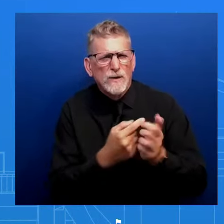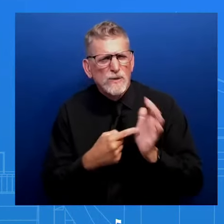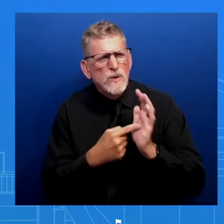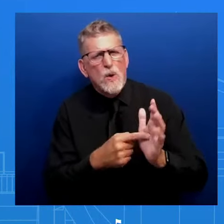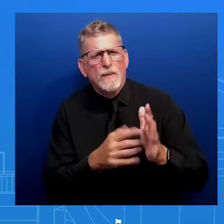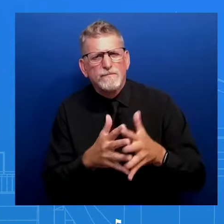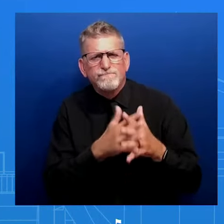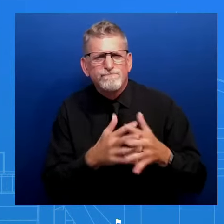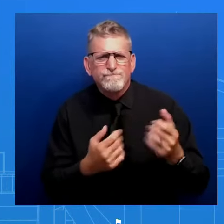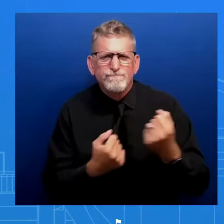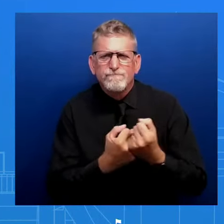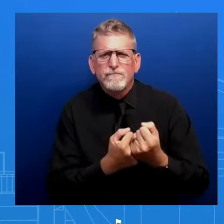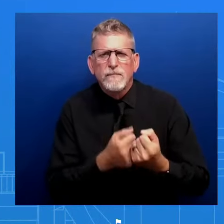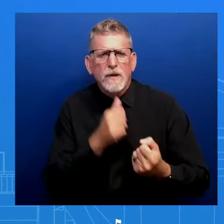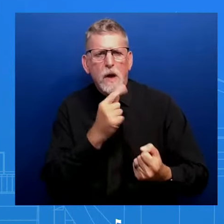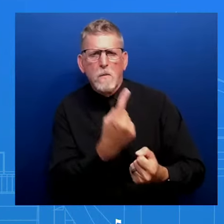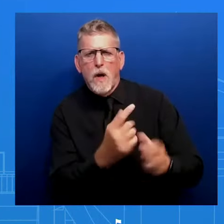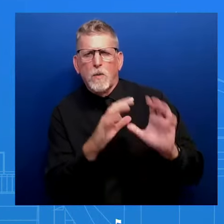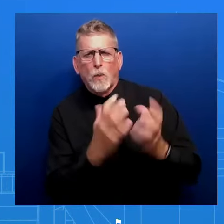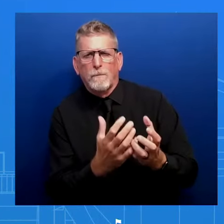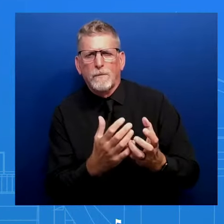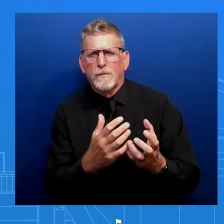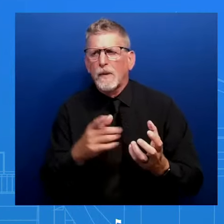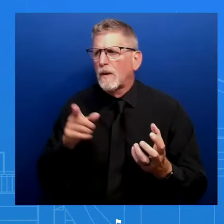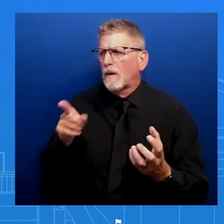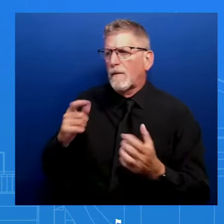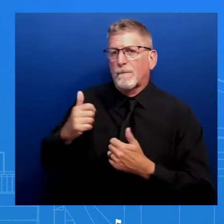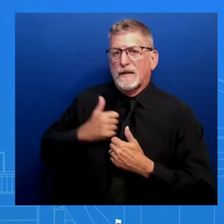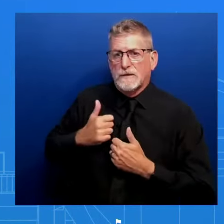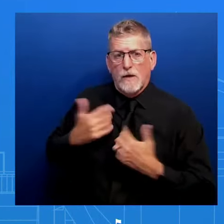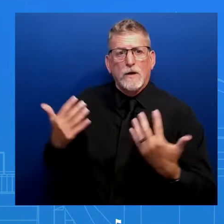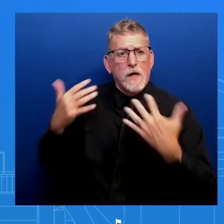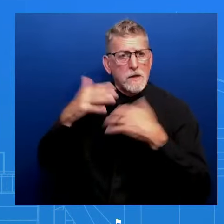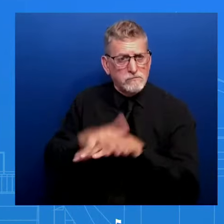that many people are patriots. Mr. Kirby: I sure hope so.